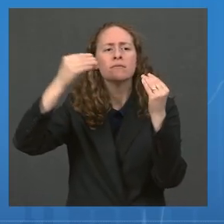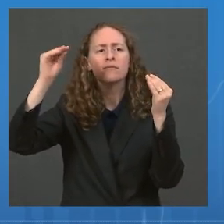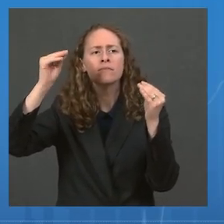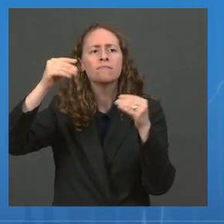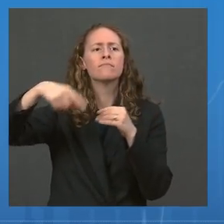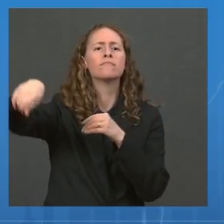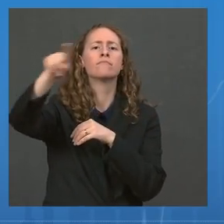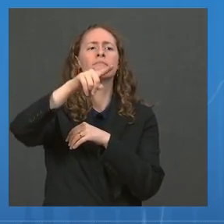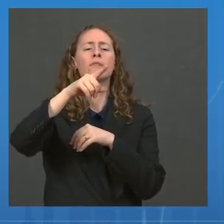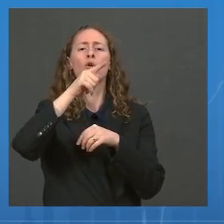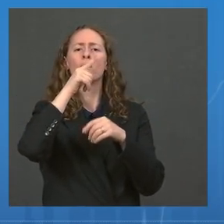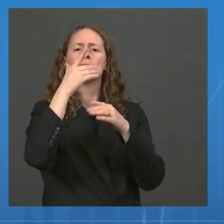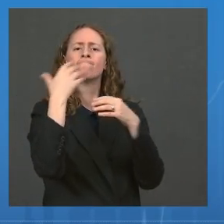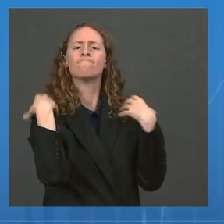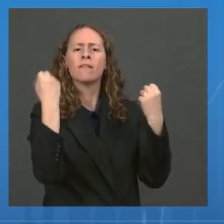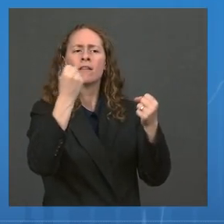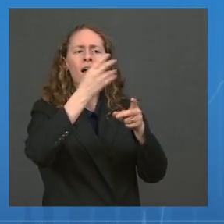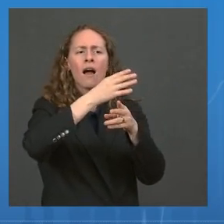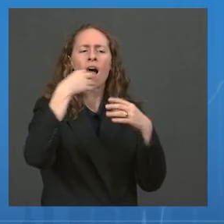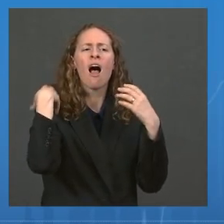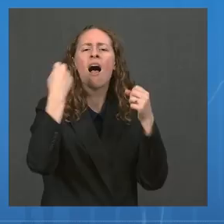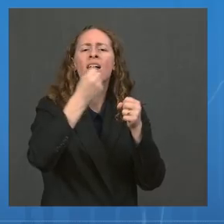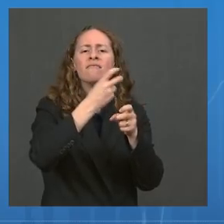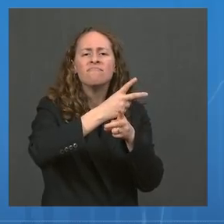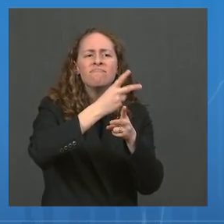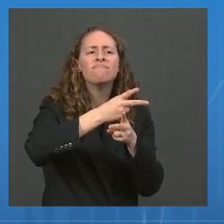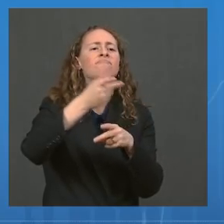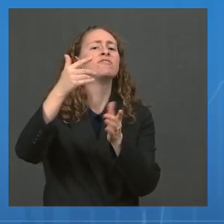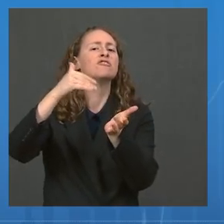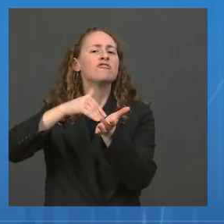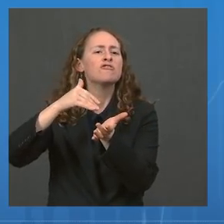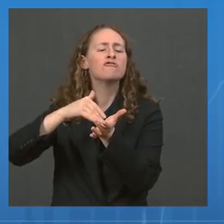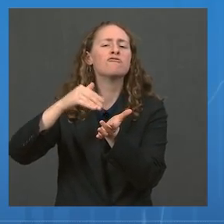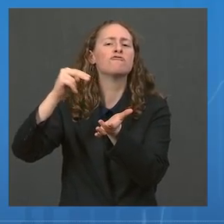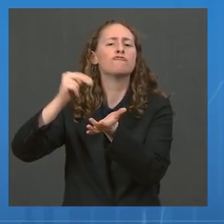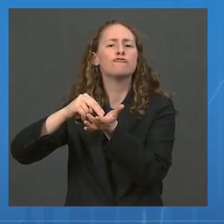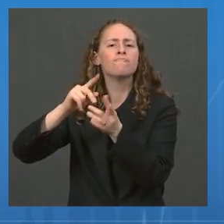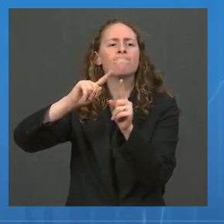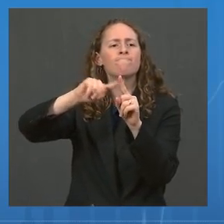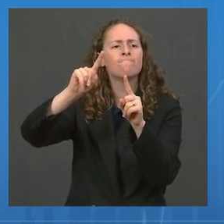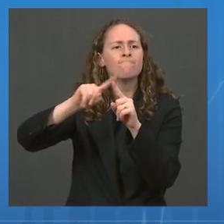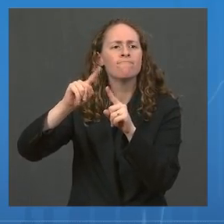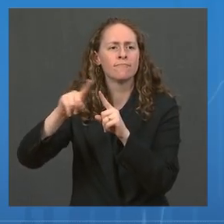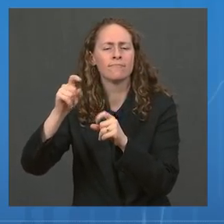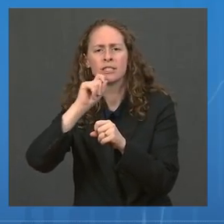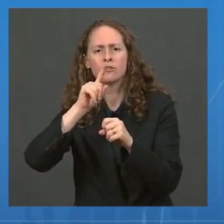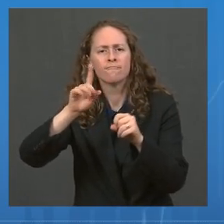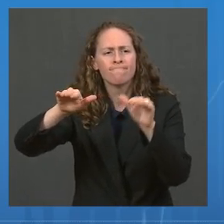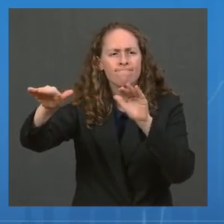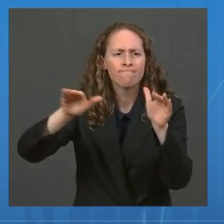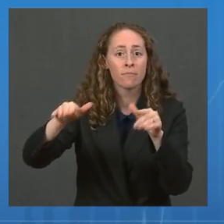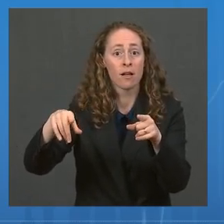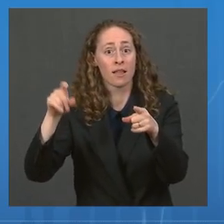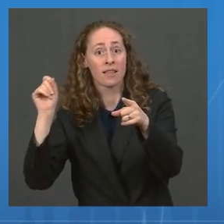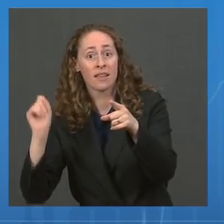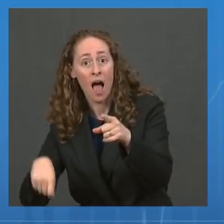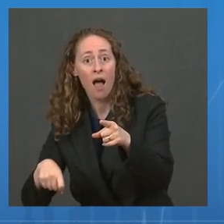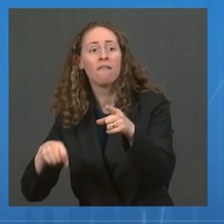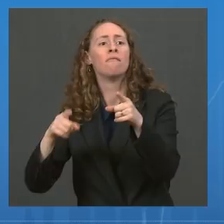and other providers so that eligible Americans are able to get a booster shot at roughly 80,000 places across the country,